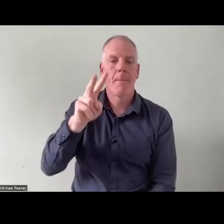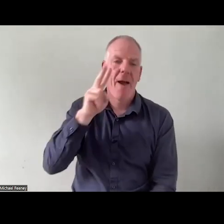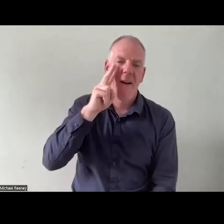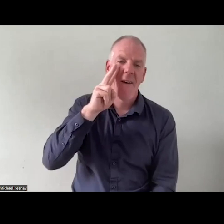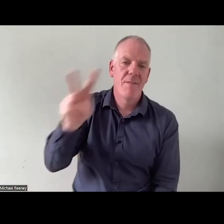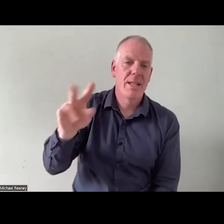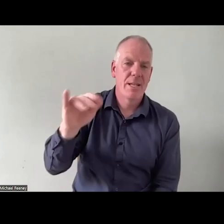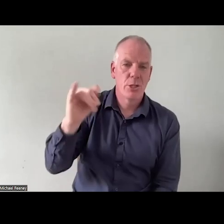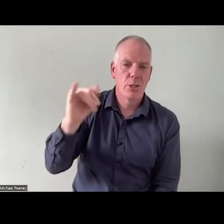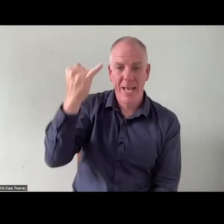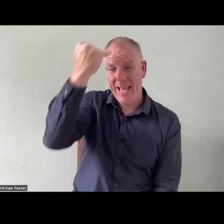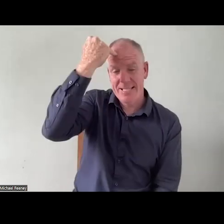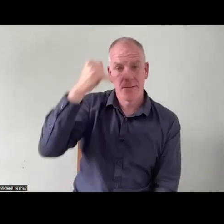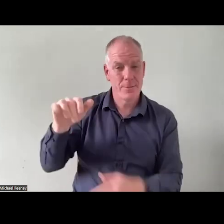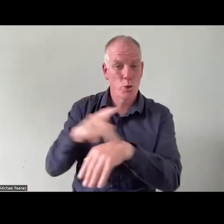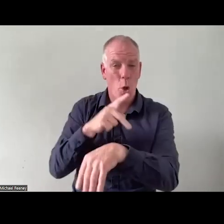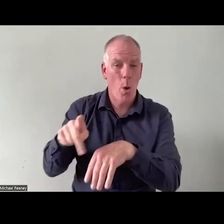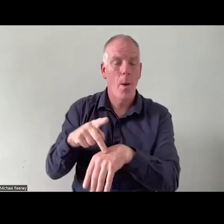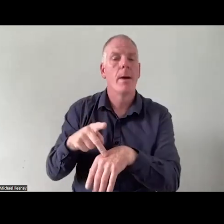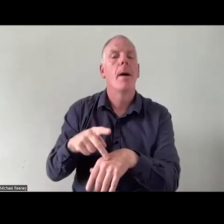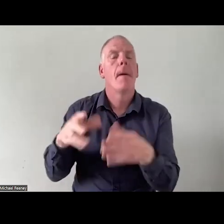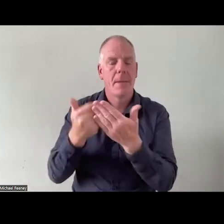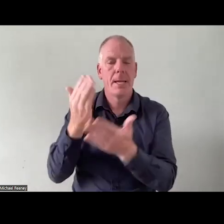which was made as part of a Ramps On The Moon project.